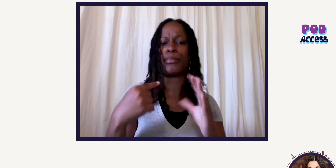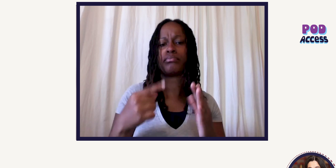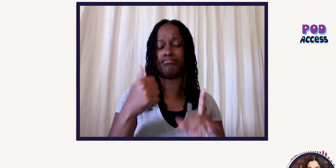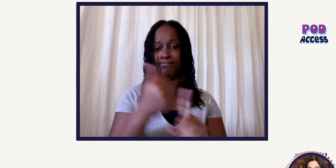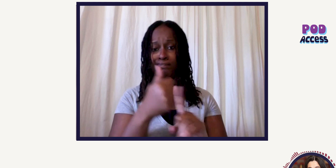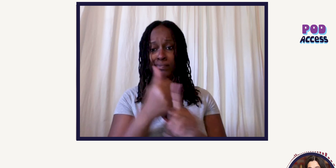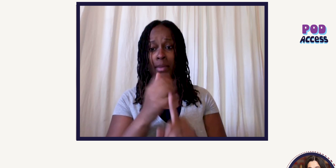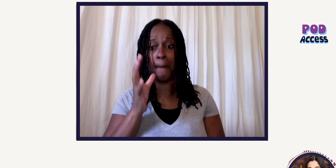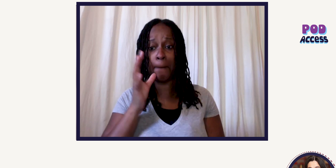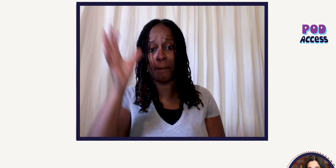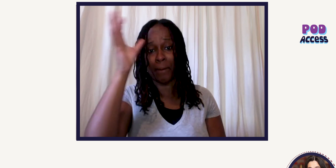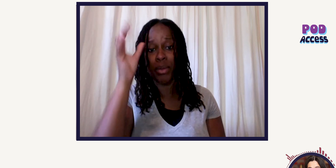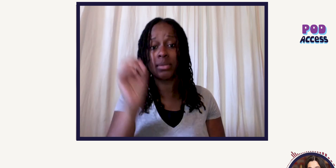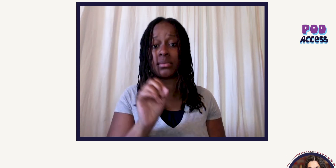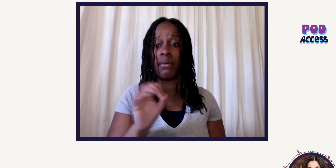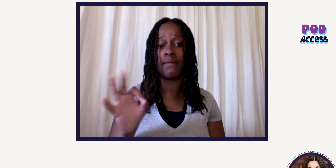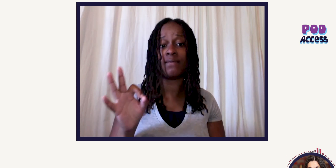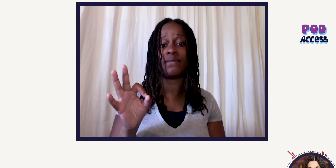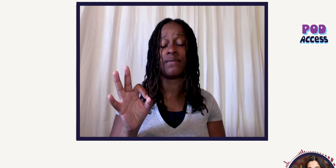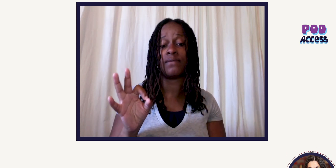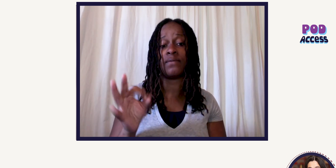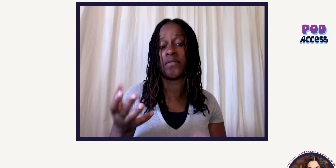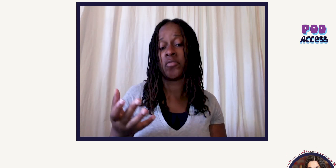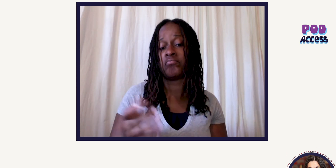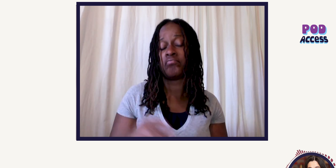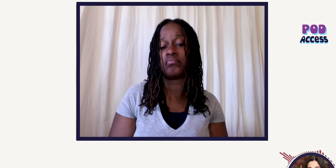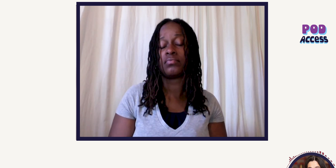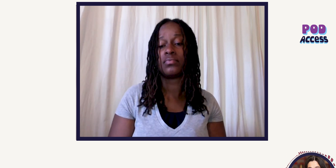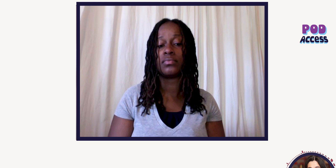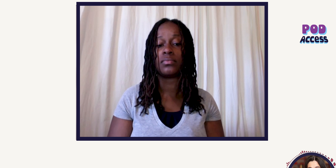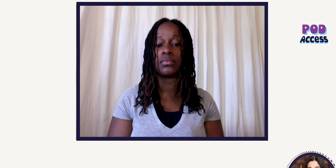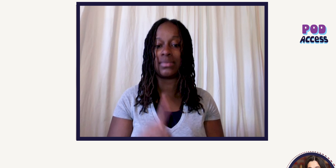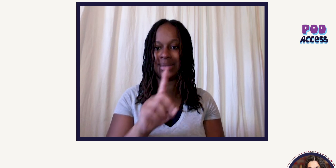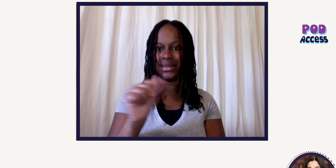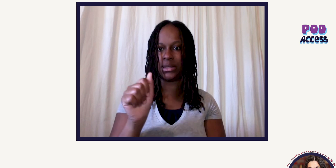come on my podcast to share their experience as a warrior mom of a disabled person.